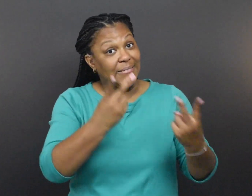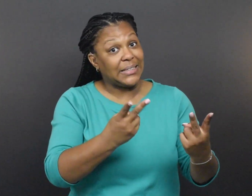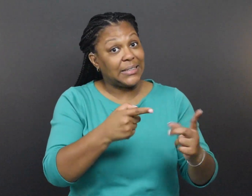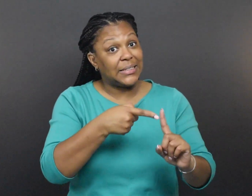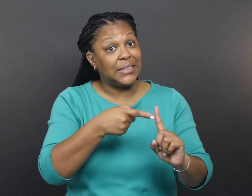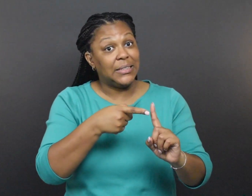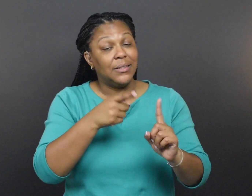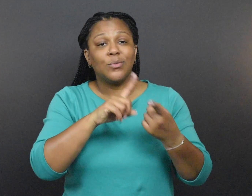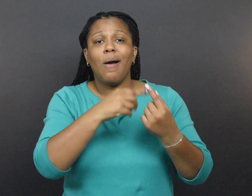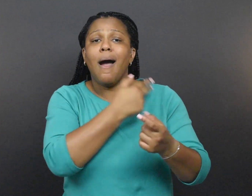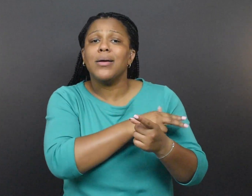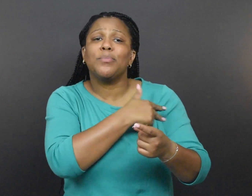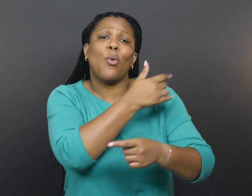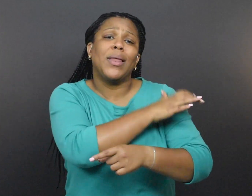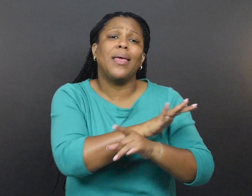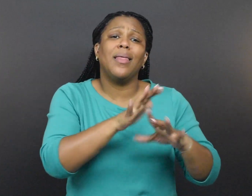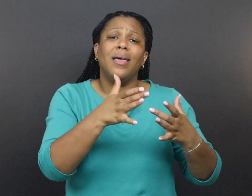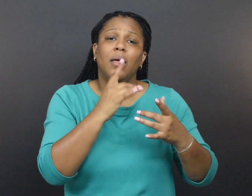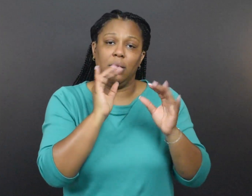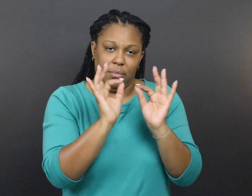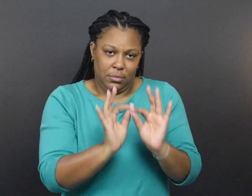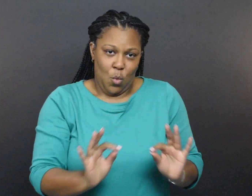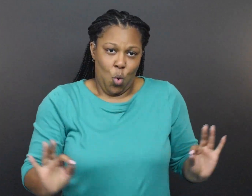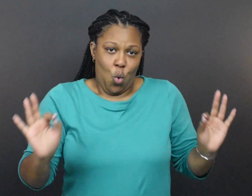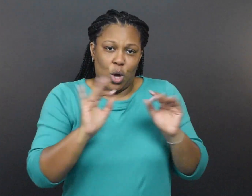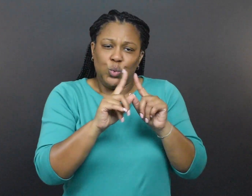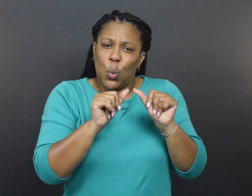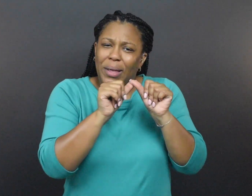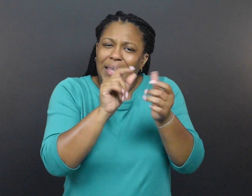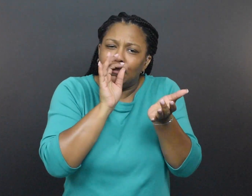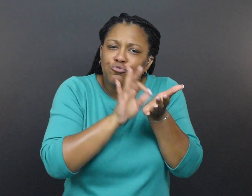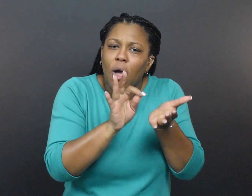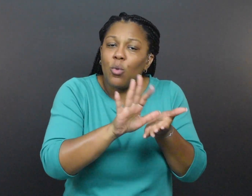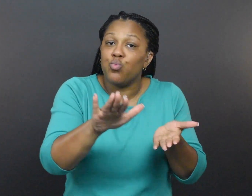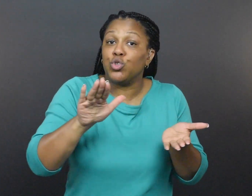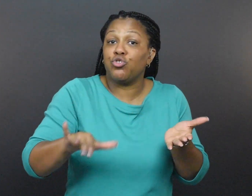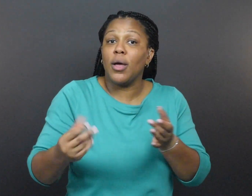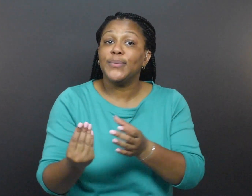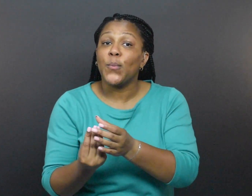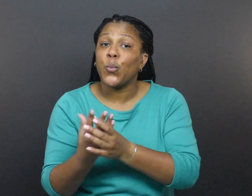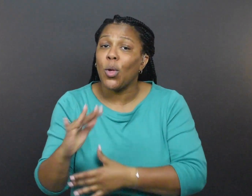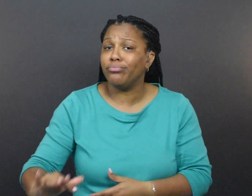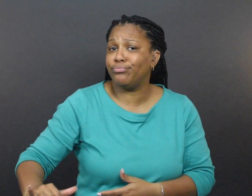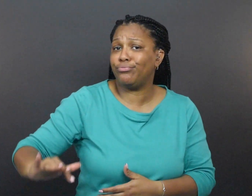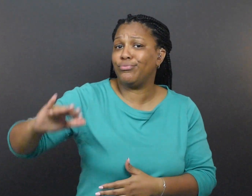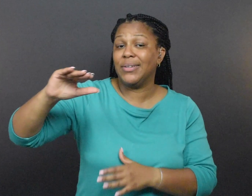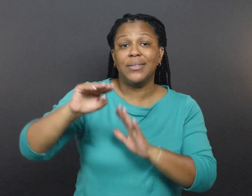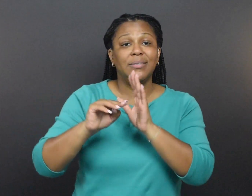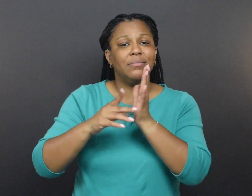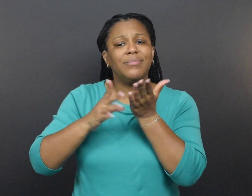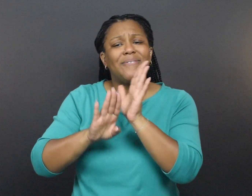Well-child visits are important for tracking your child’s growth and developmental milestones.